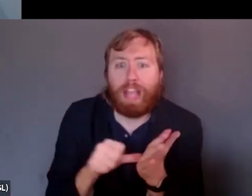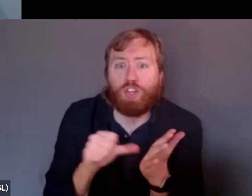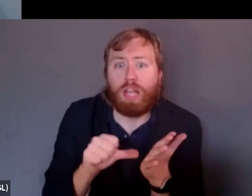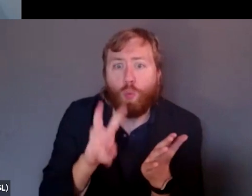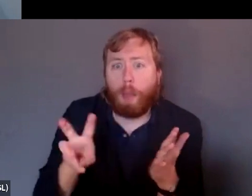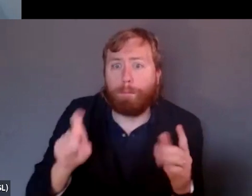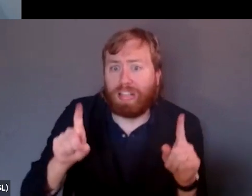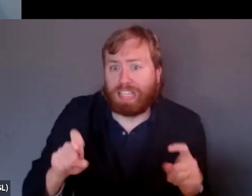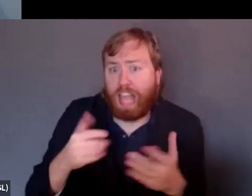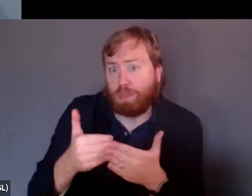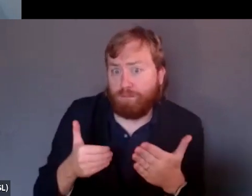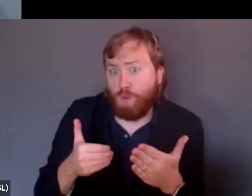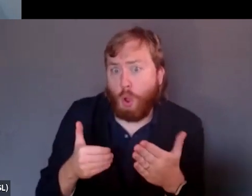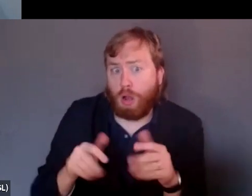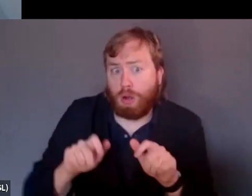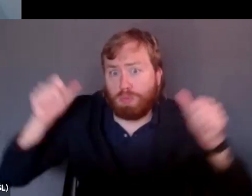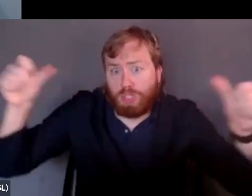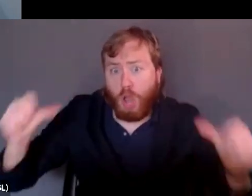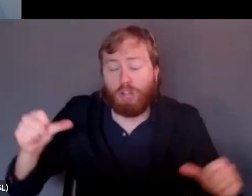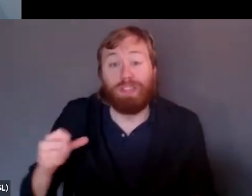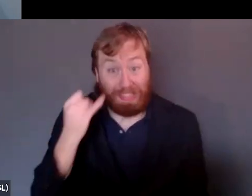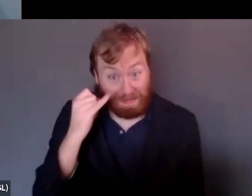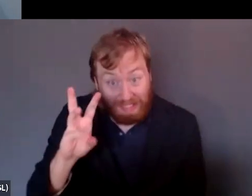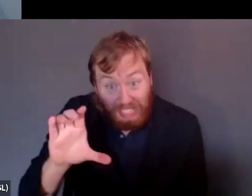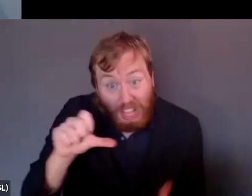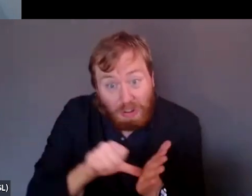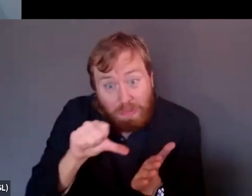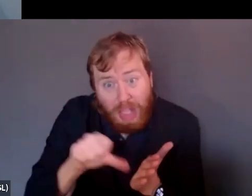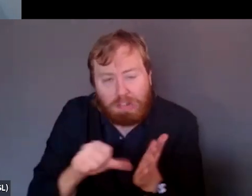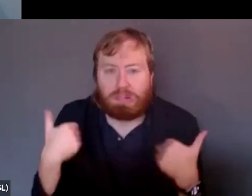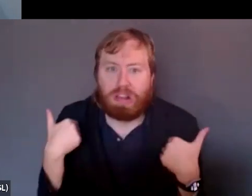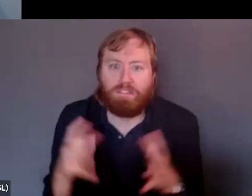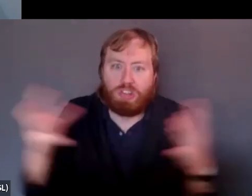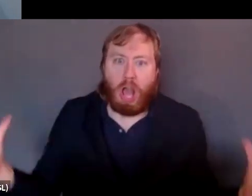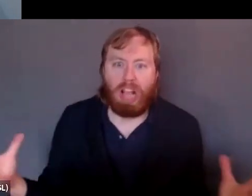If it's a 600-page website, there's a lot more to do. You might not test every page. There's ways to do that.